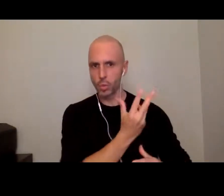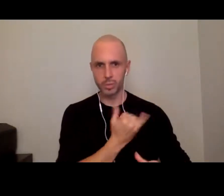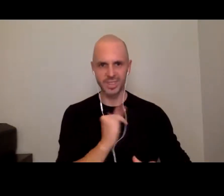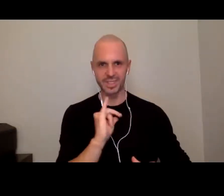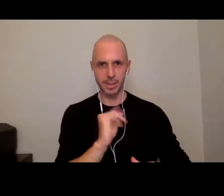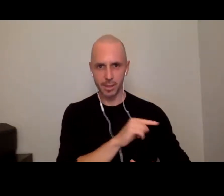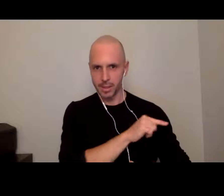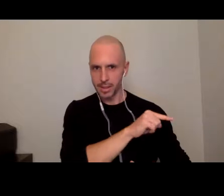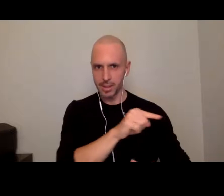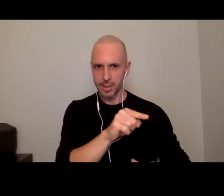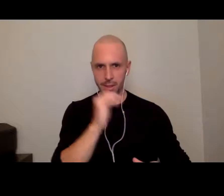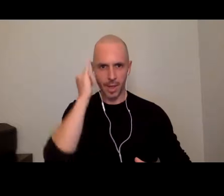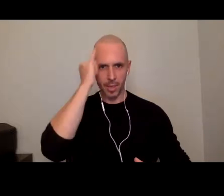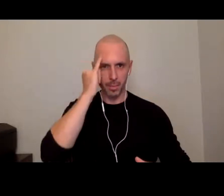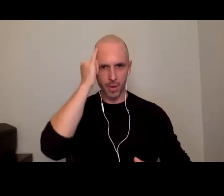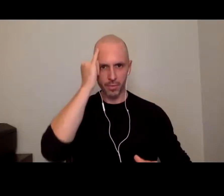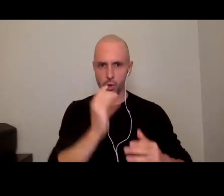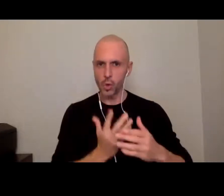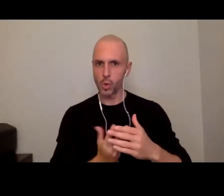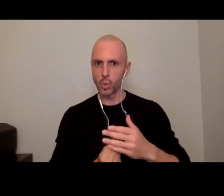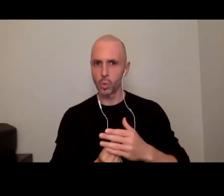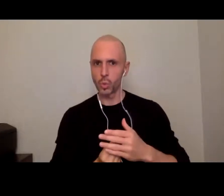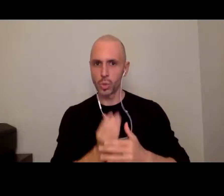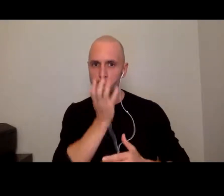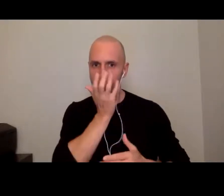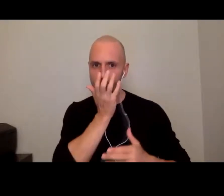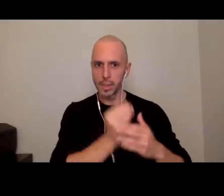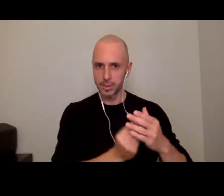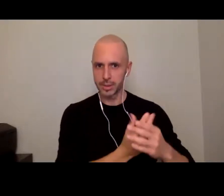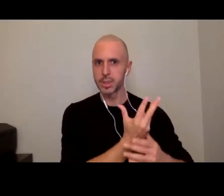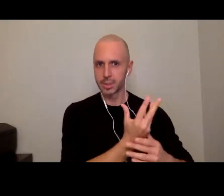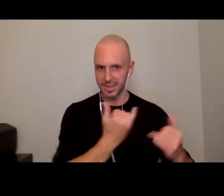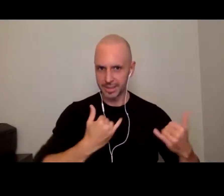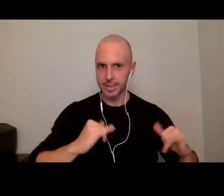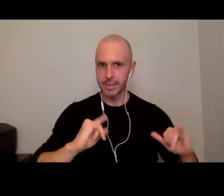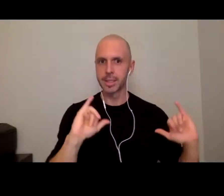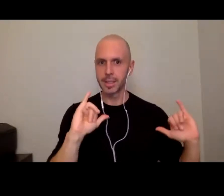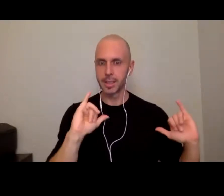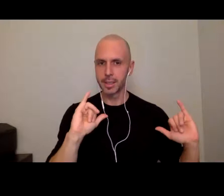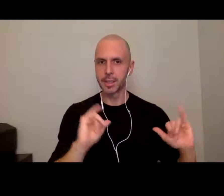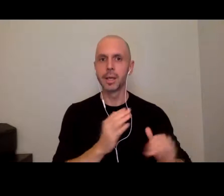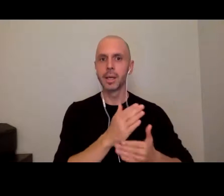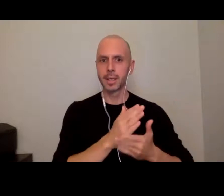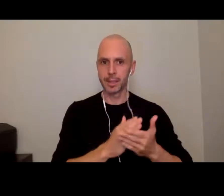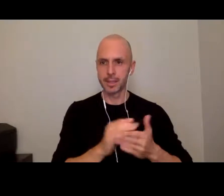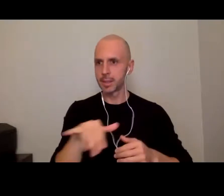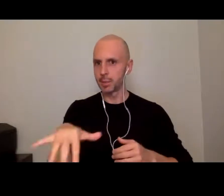and the buffalo grass some grasses have become extinct in the, on the plains the prairies and